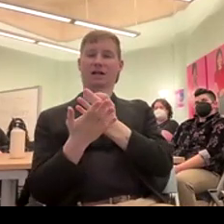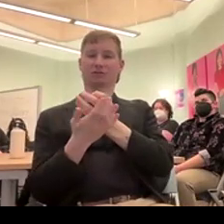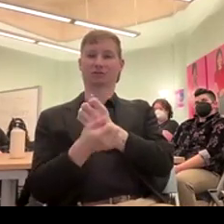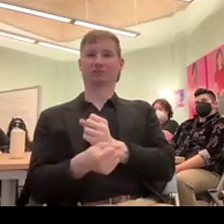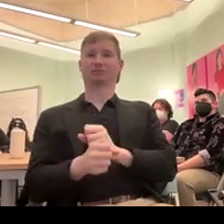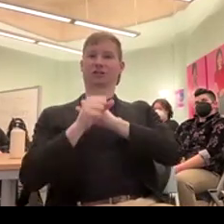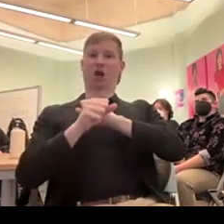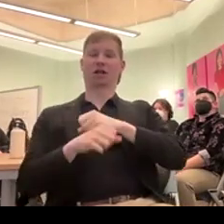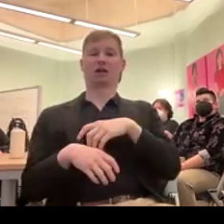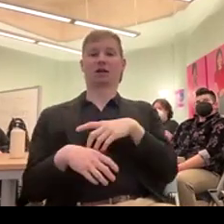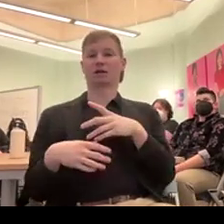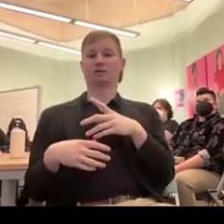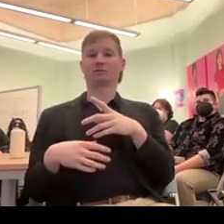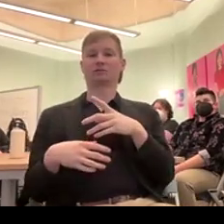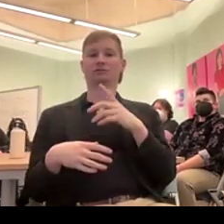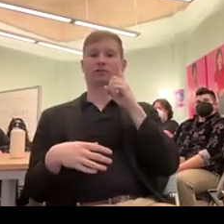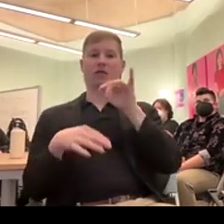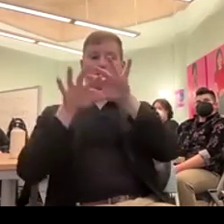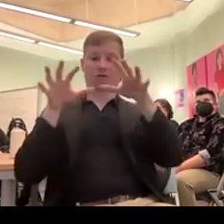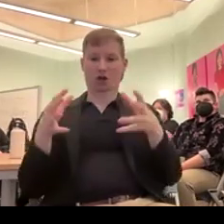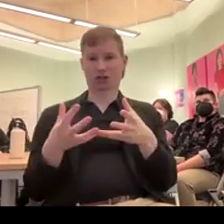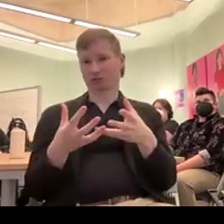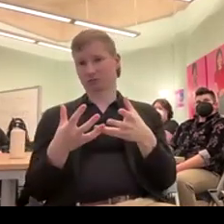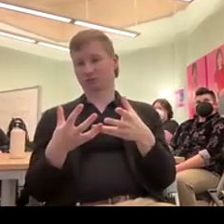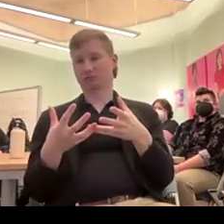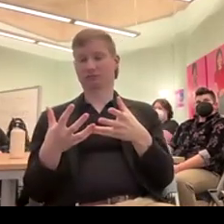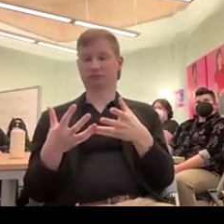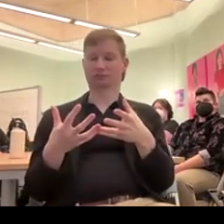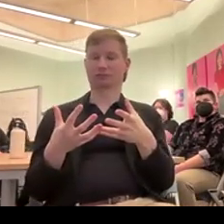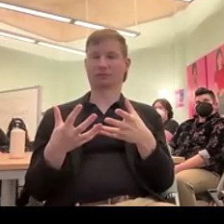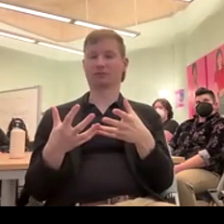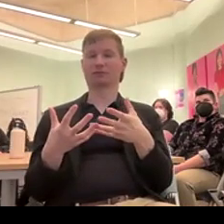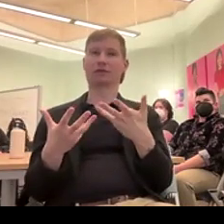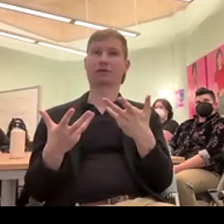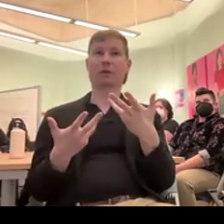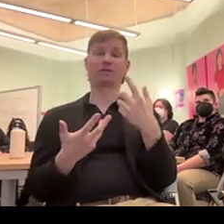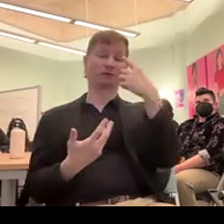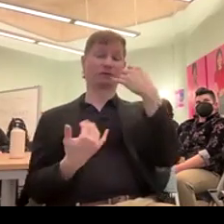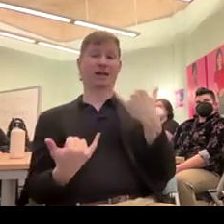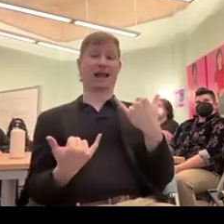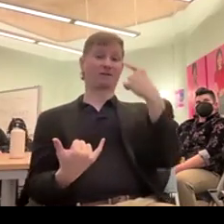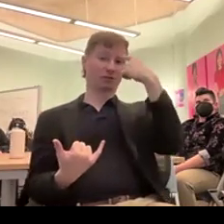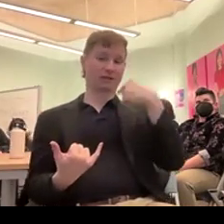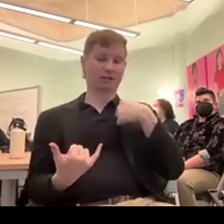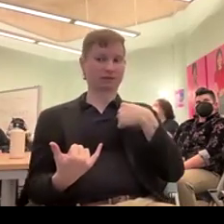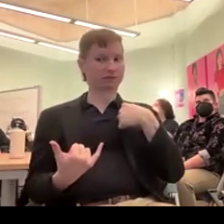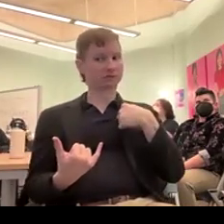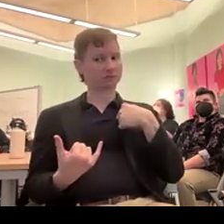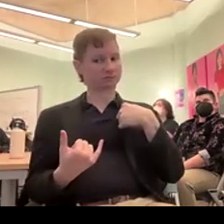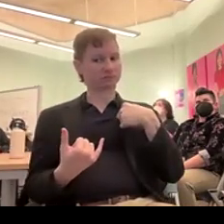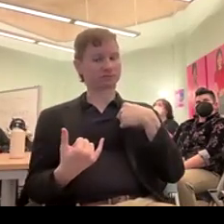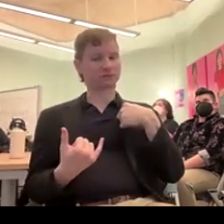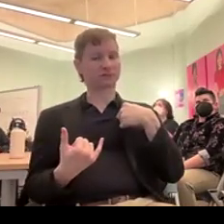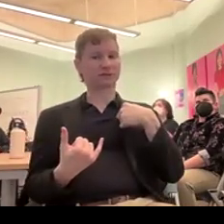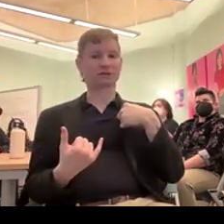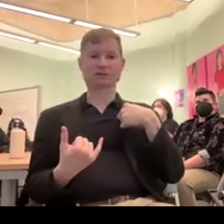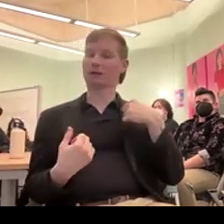give up a little bit of that financial security in the overarching. And so, I think for me right now,